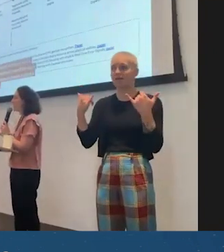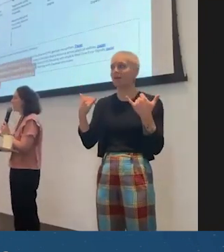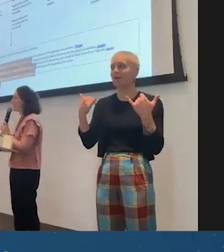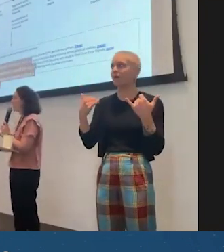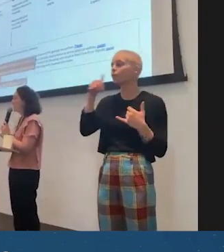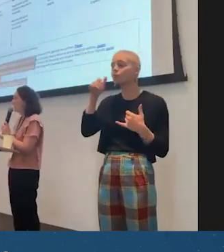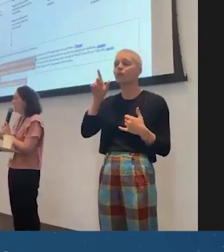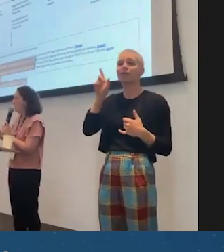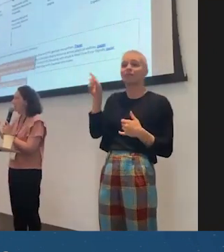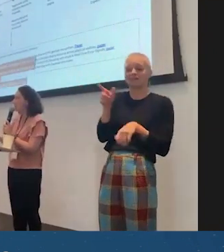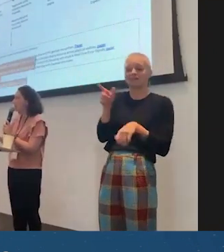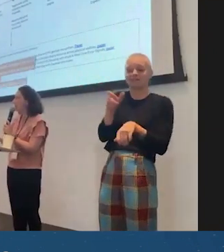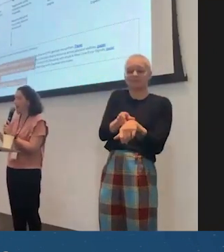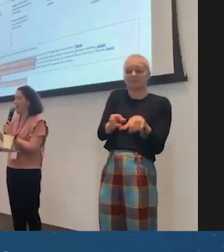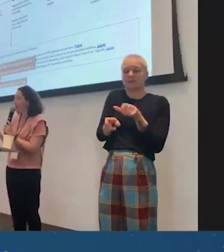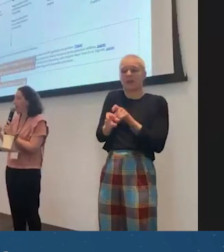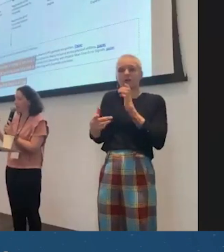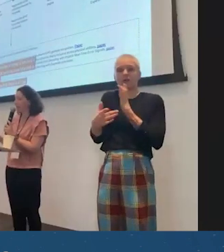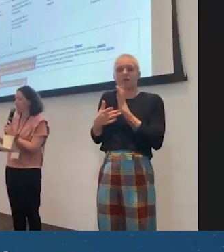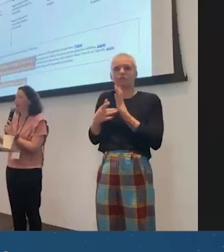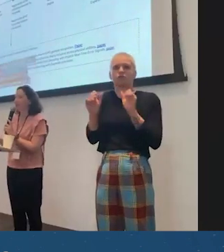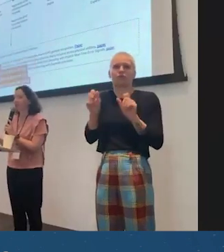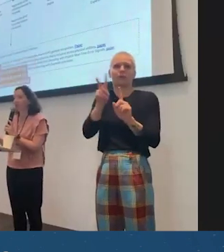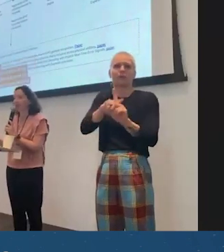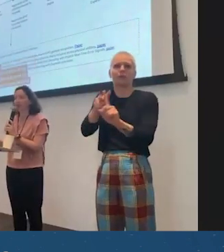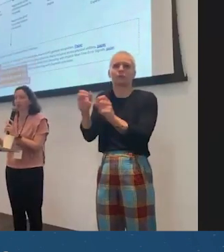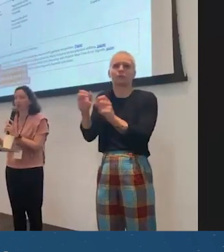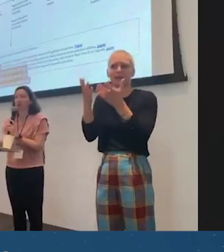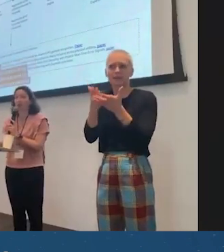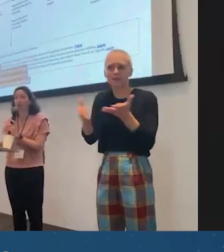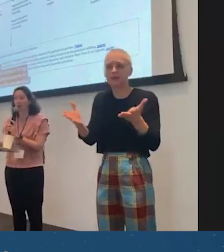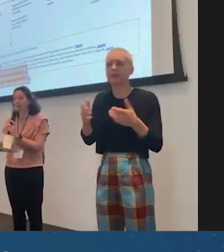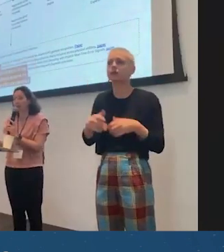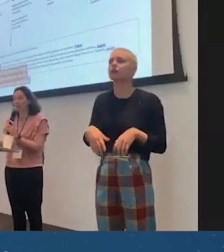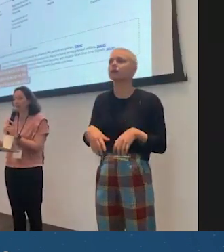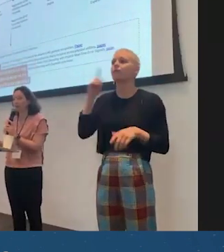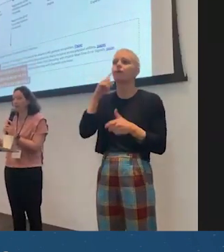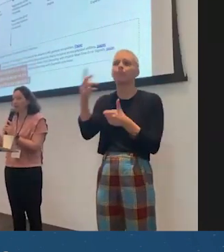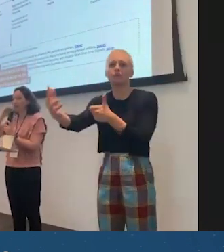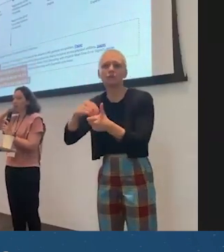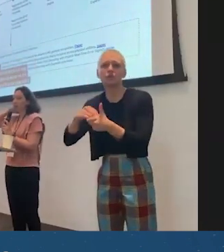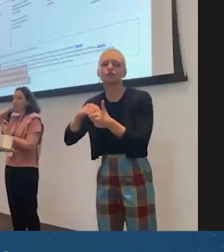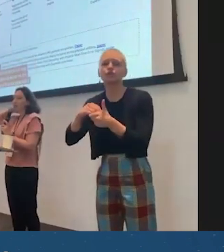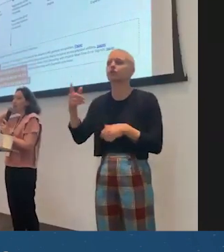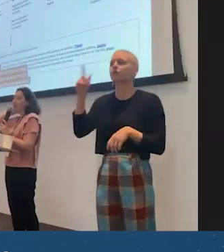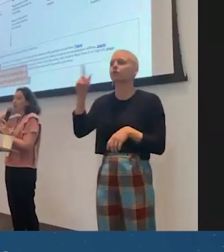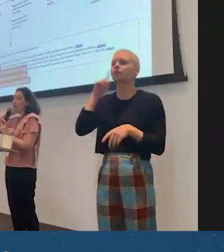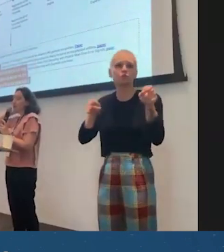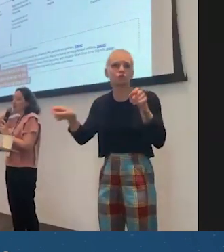technology in affording participation and engagement and control for people, responsible innovation